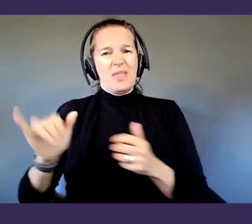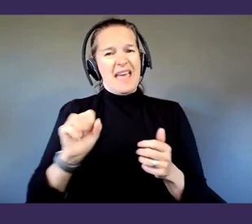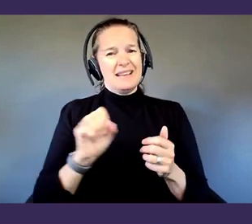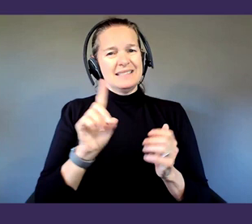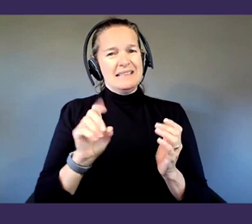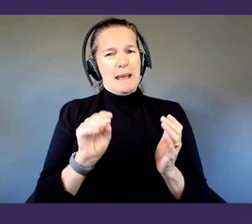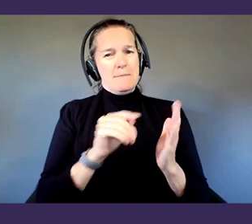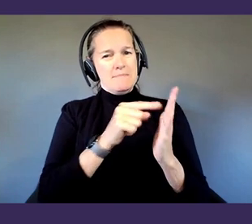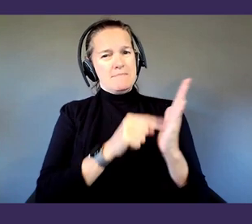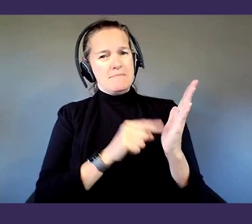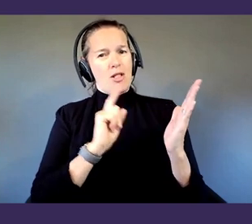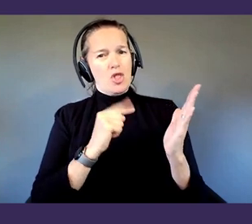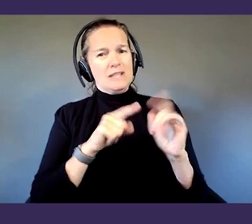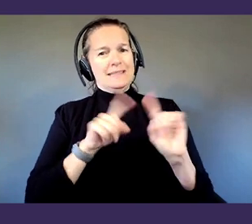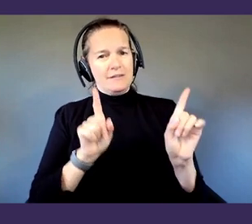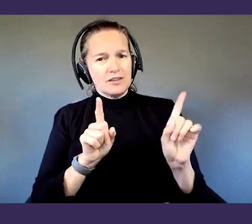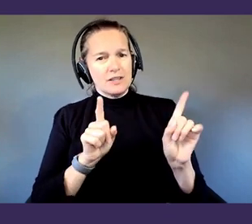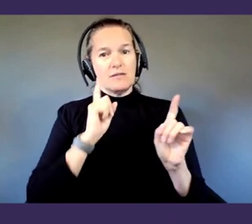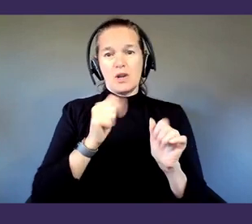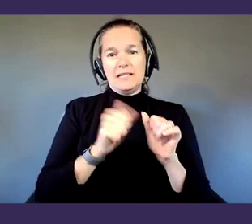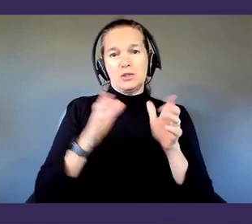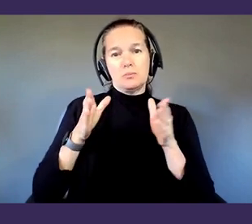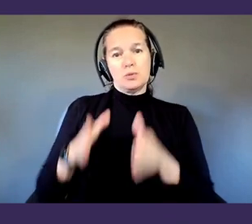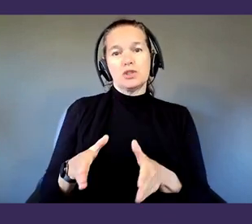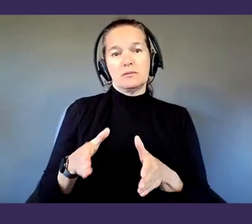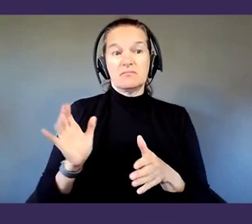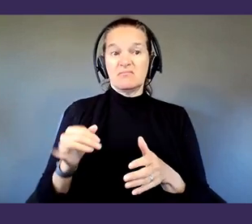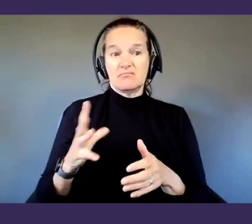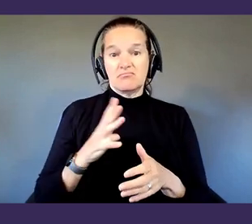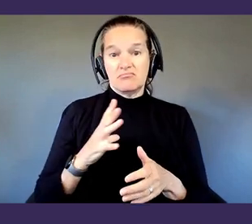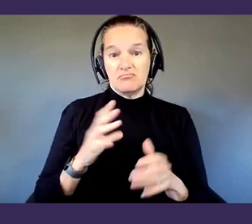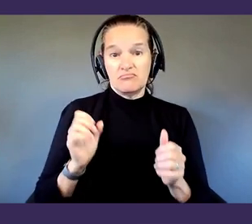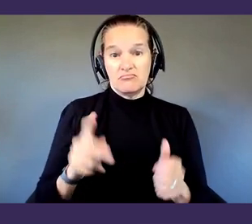and that's okay, right? So next slide, please.